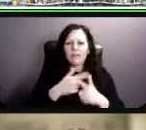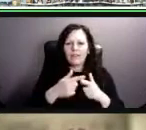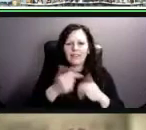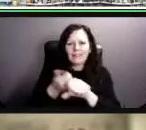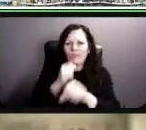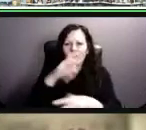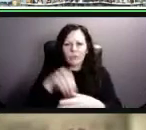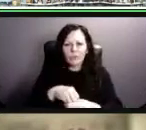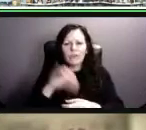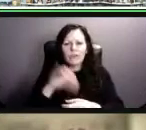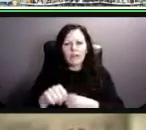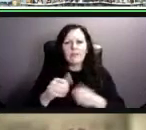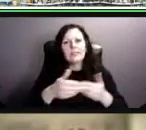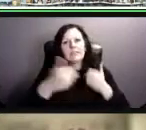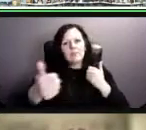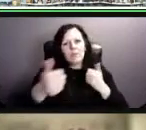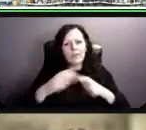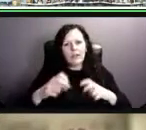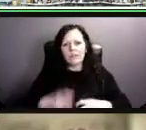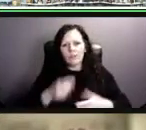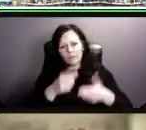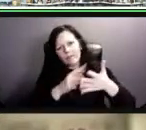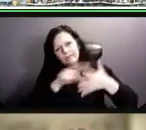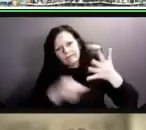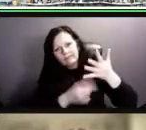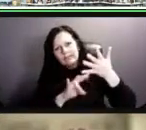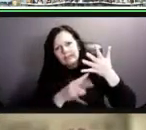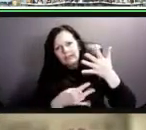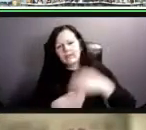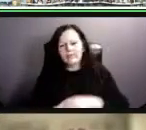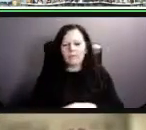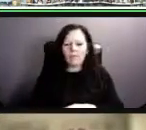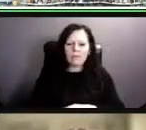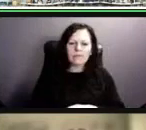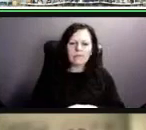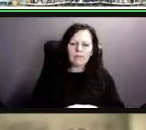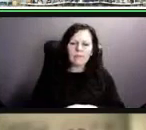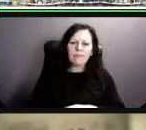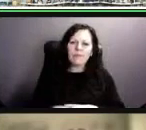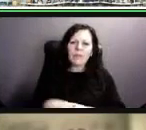INDEPENDENT OFFICE AND NOT PART OF THE FINANCE FUNCTION ANYWAY. SO THAT WOULDN'T BE